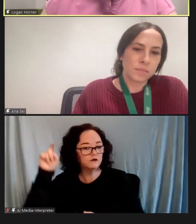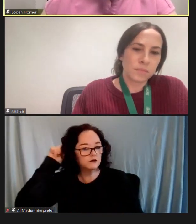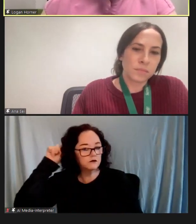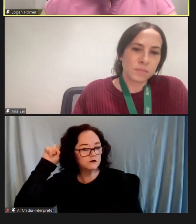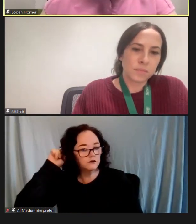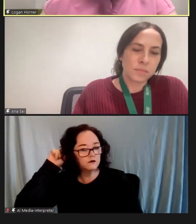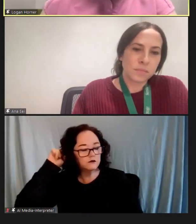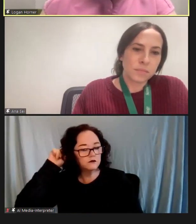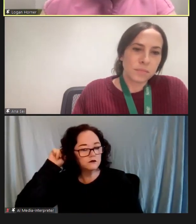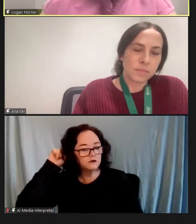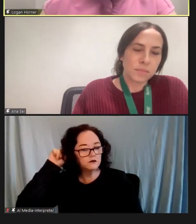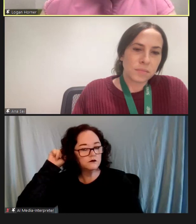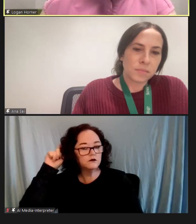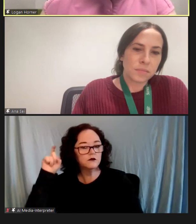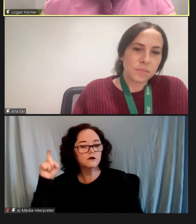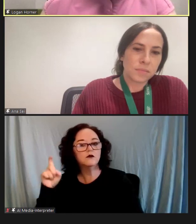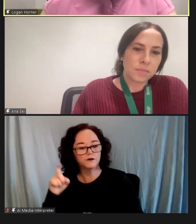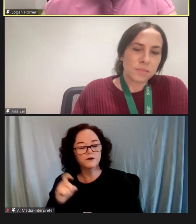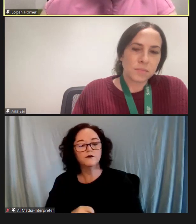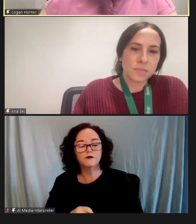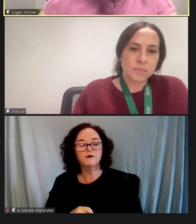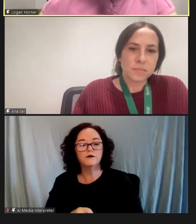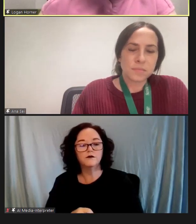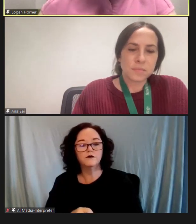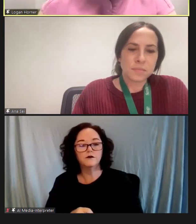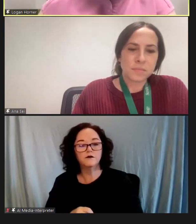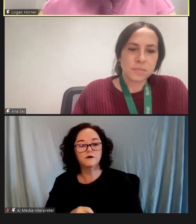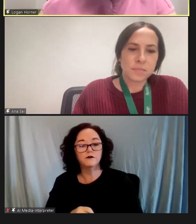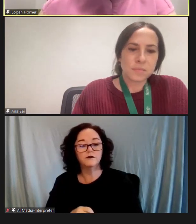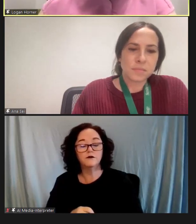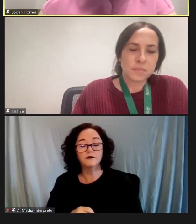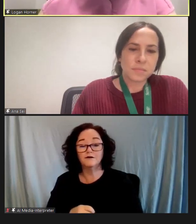capitalizing on the fact that the